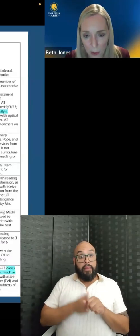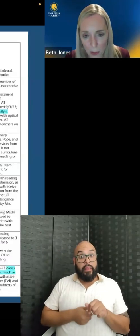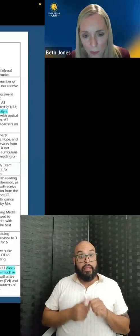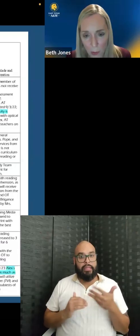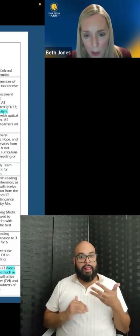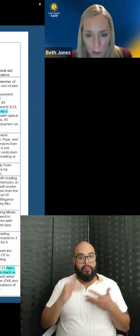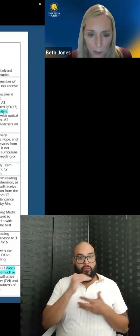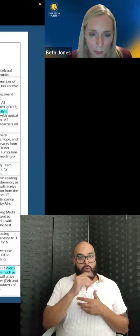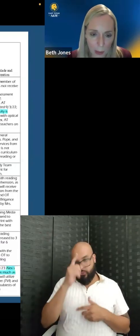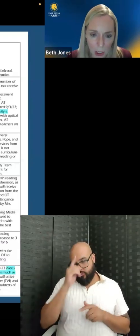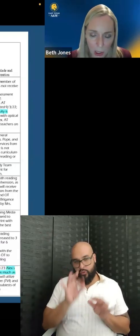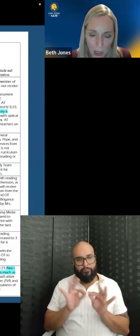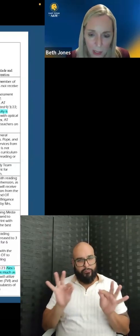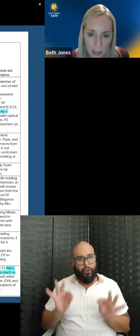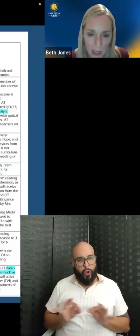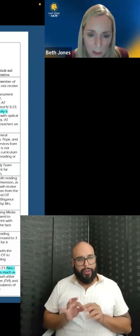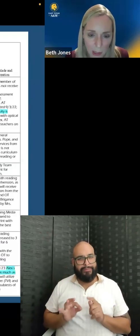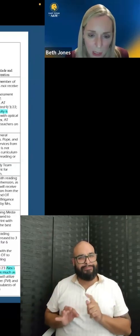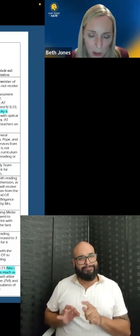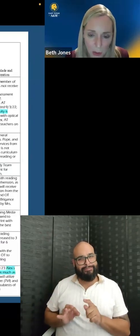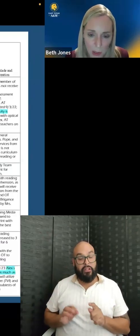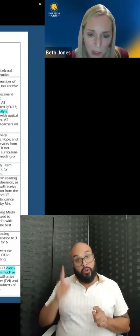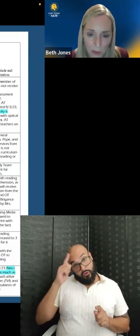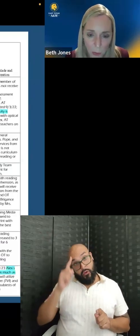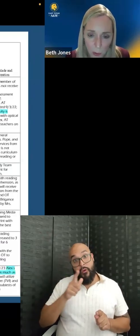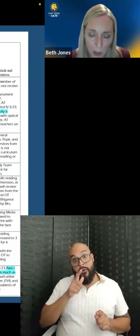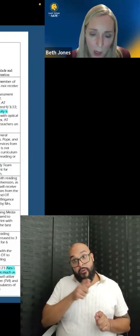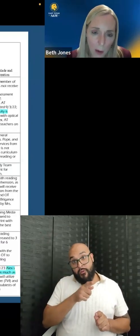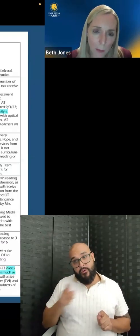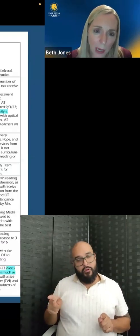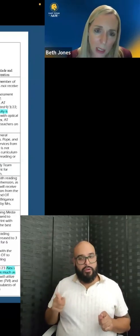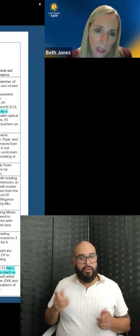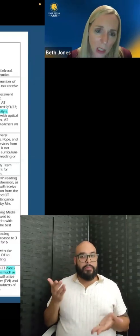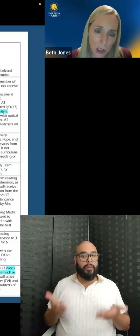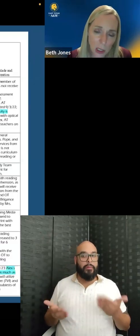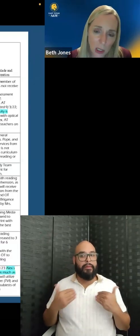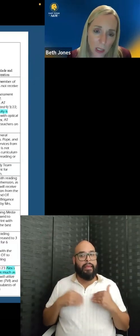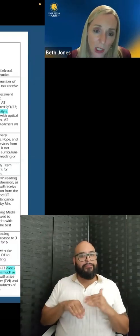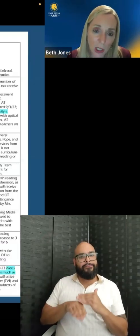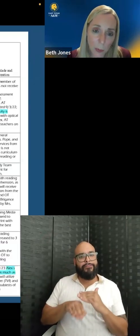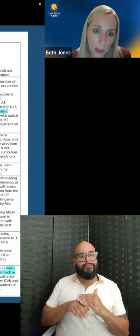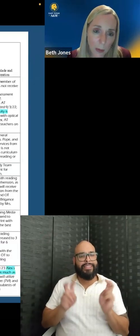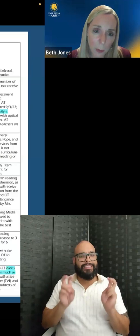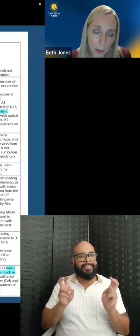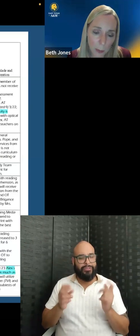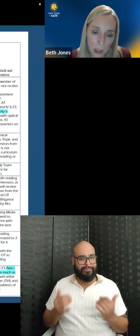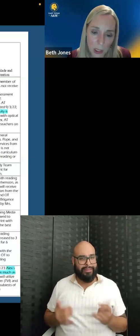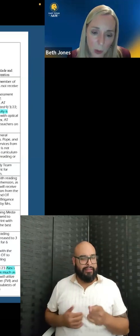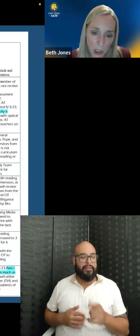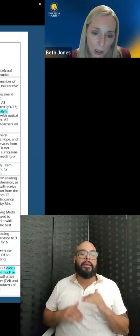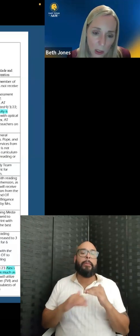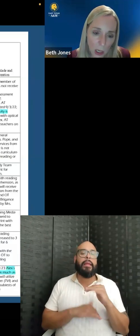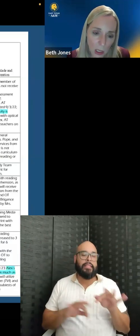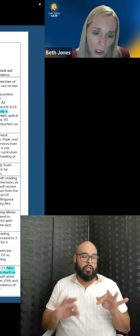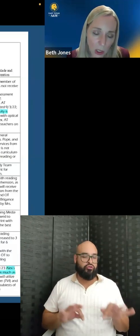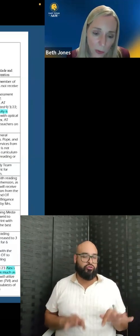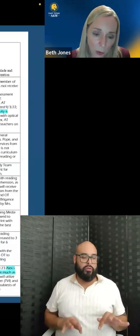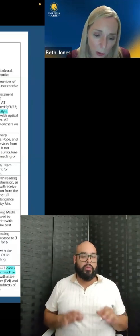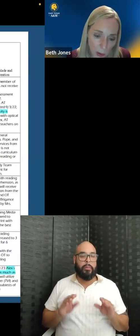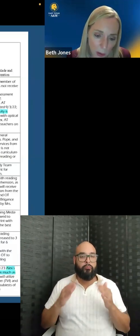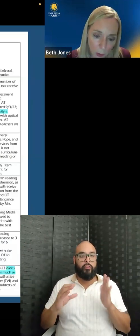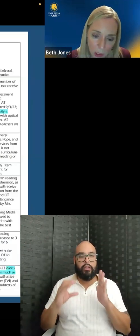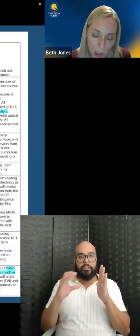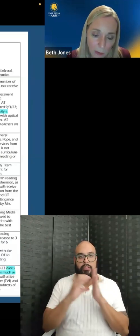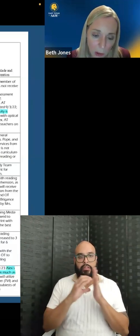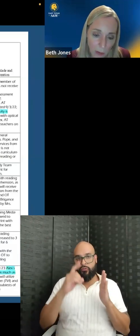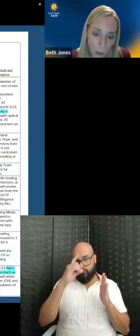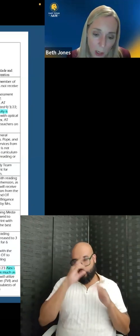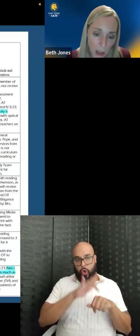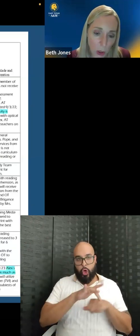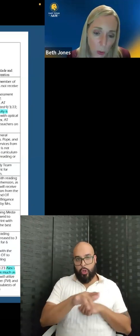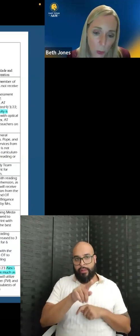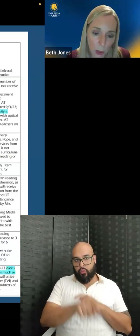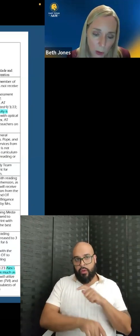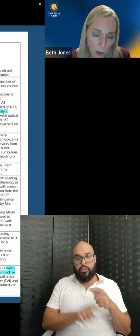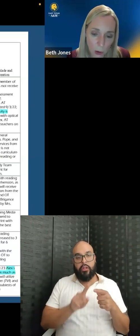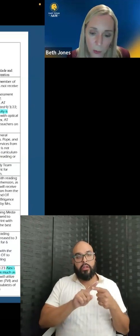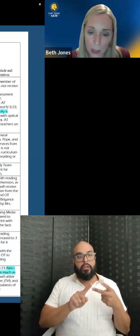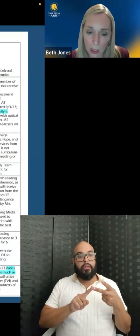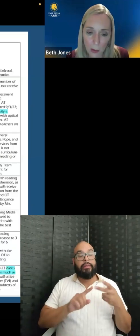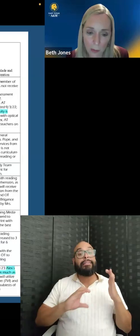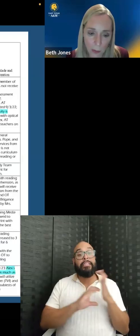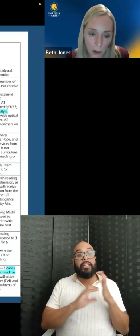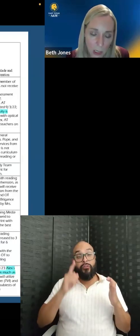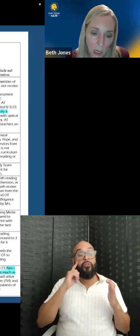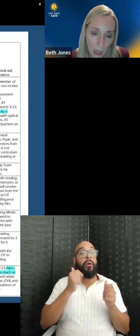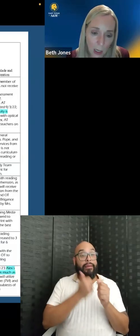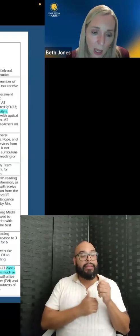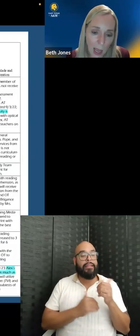For those of you potentially having accessibility issues with this form, basically it just gives a section for preliminary questions, a section for, each level, level one, two, and three of RTI.